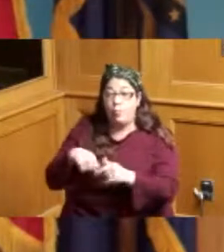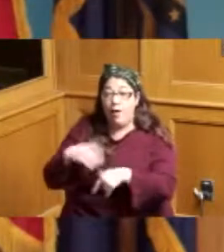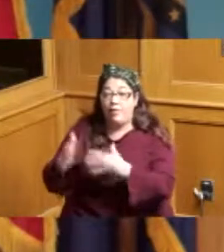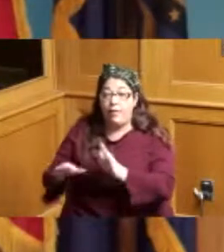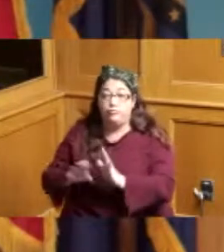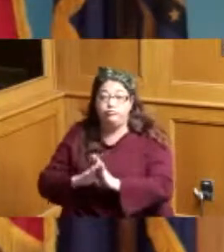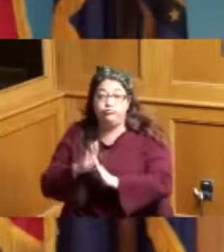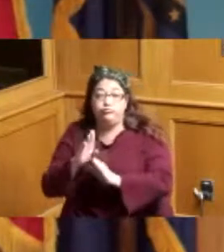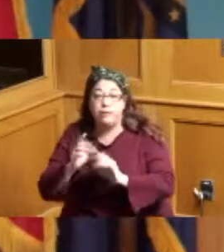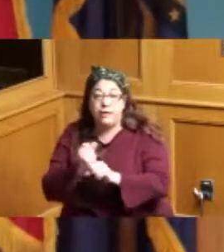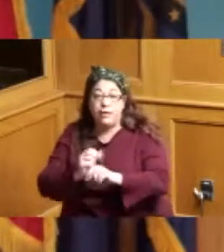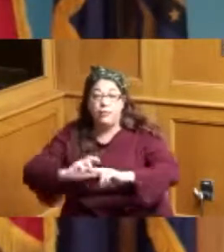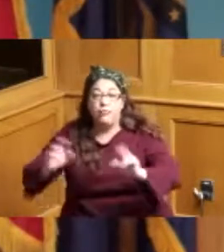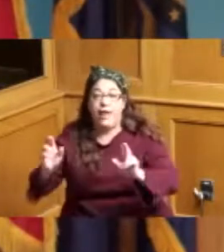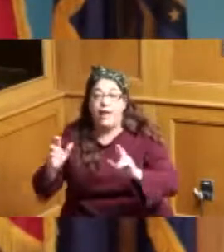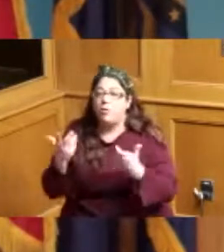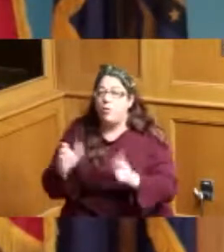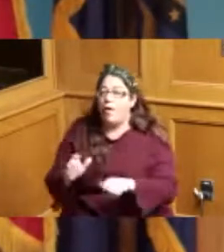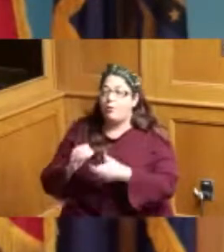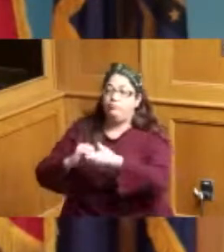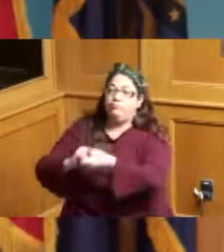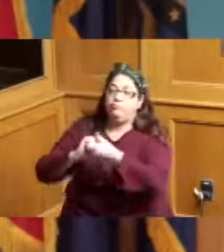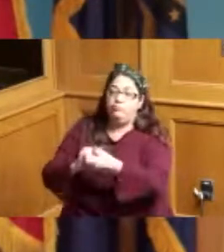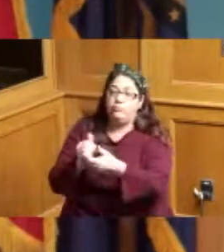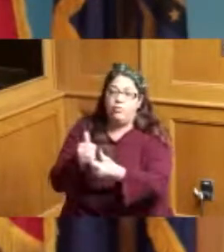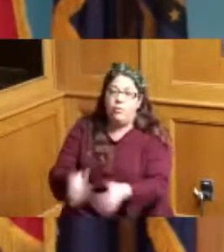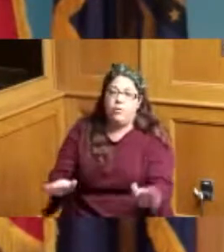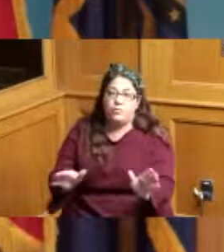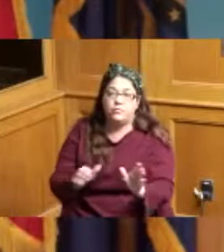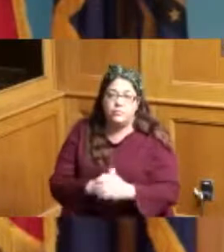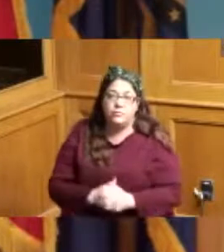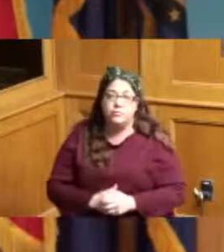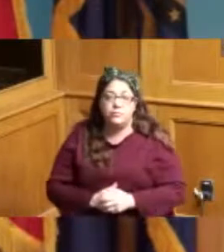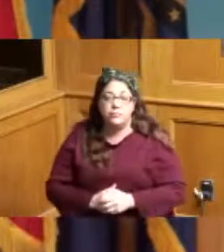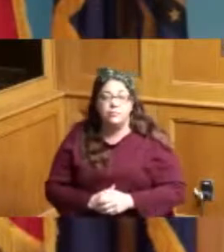that we don't lose anything as it relates to dealing with this and we can work with the